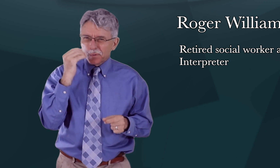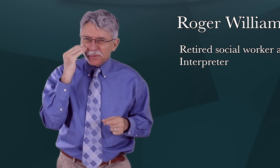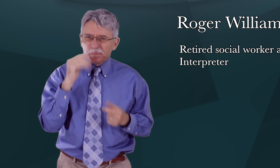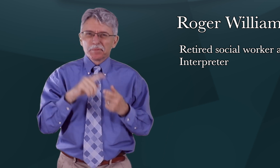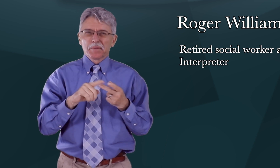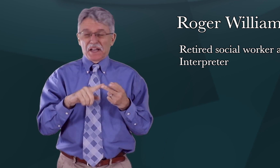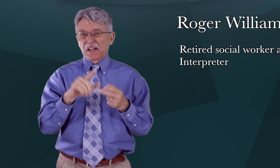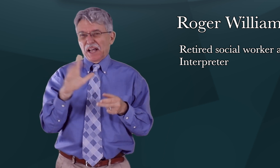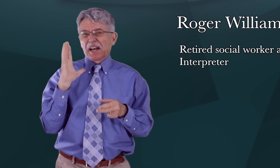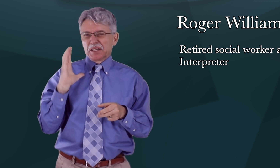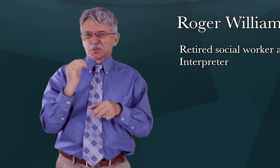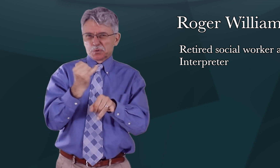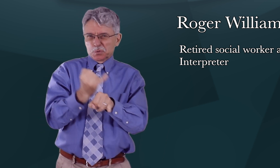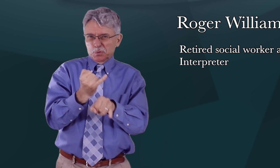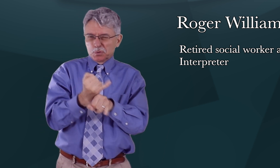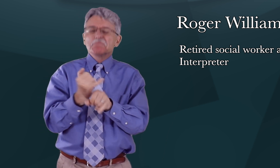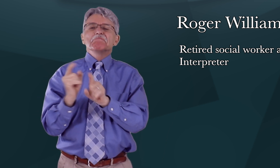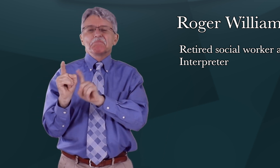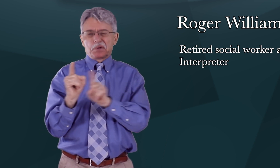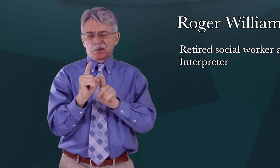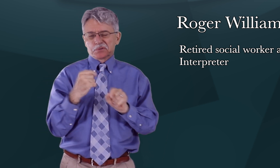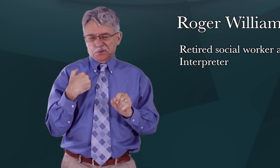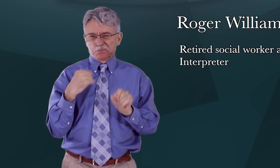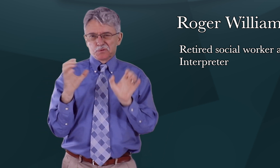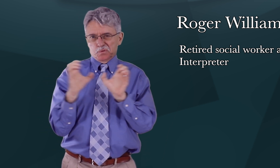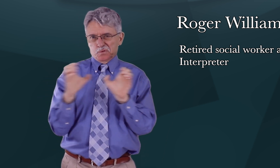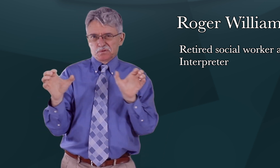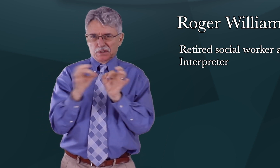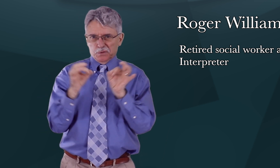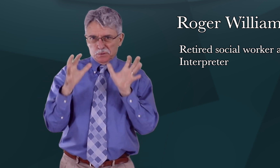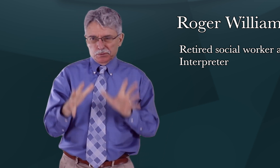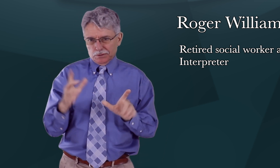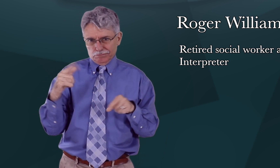but I worked in group homes, worked at the Residential School for the Deaf.